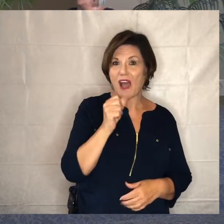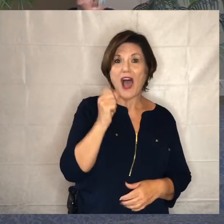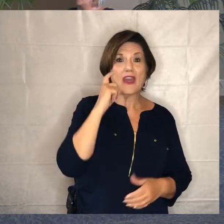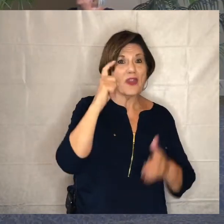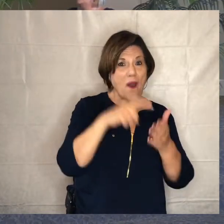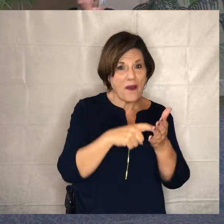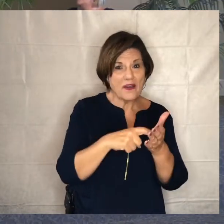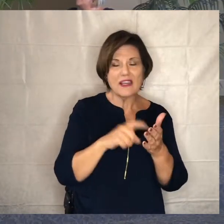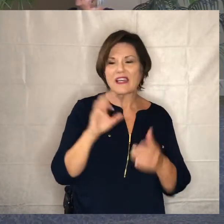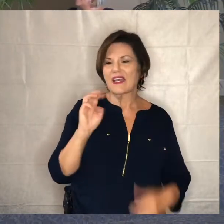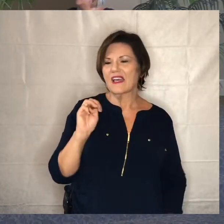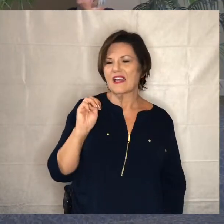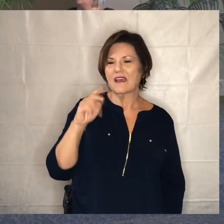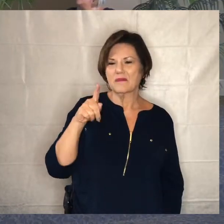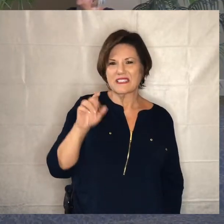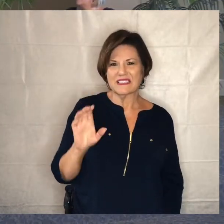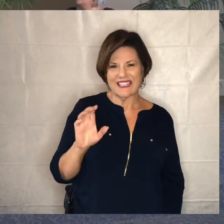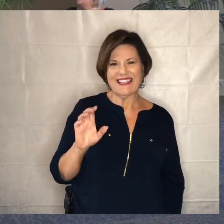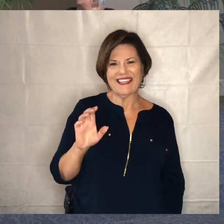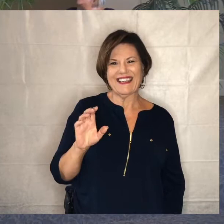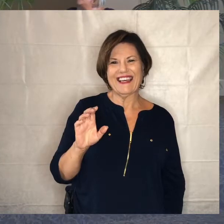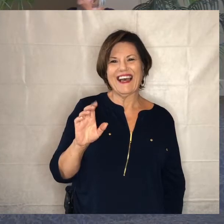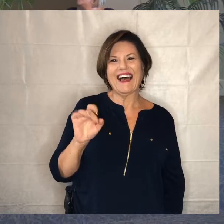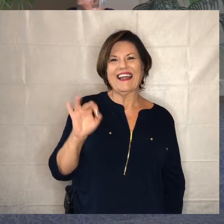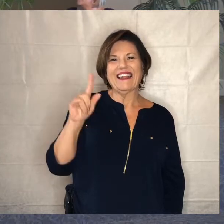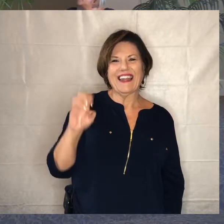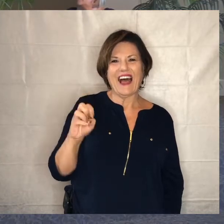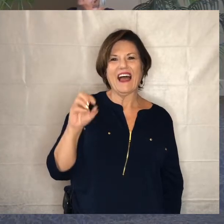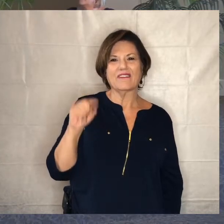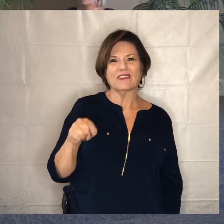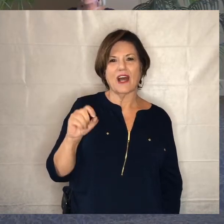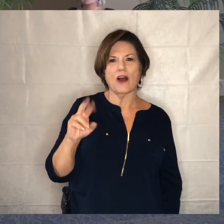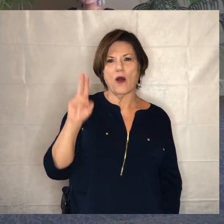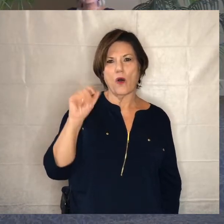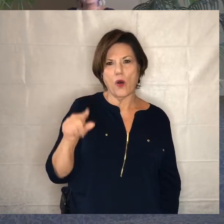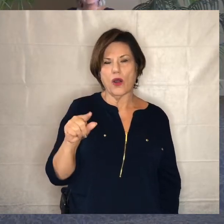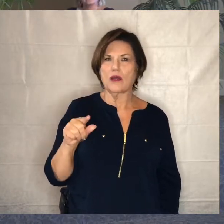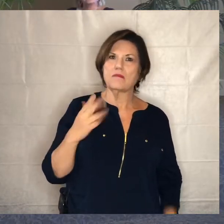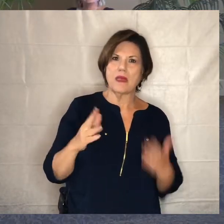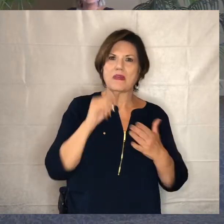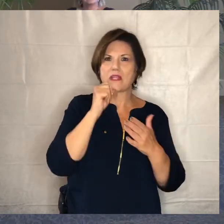uh mpclife.org and you can go there maybe not right now but you can go there